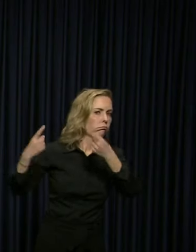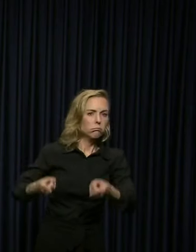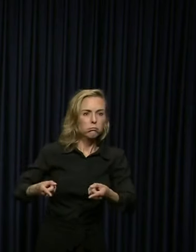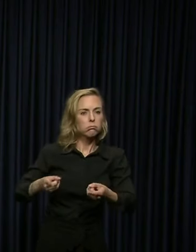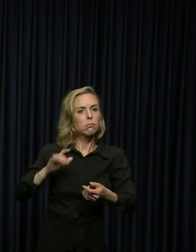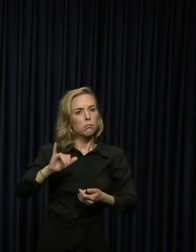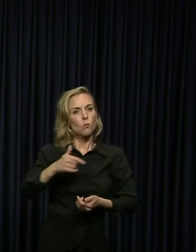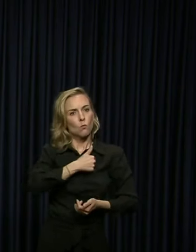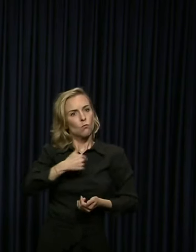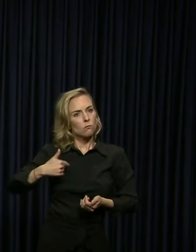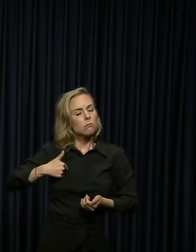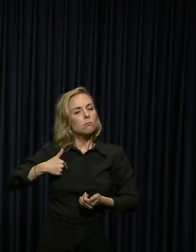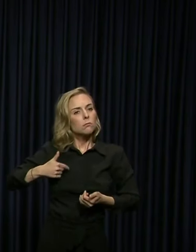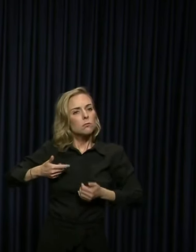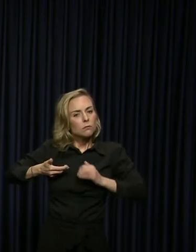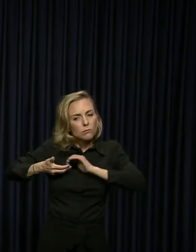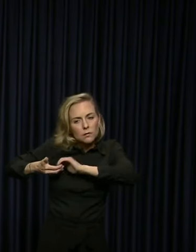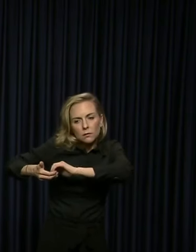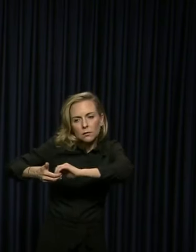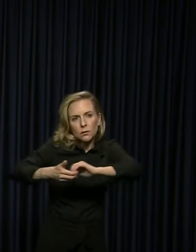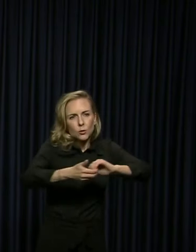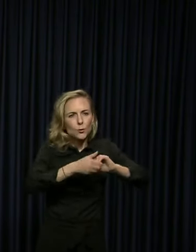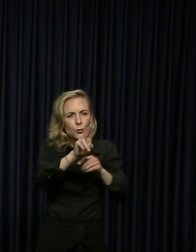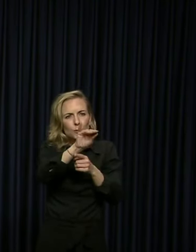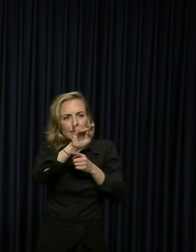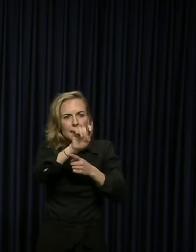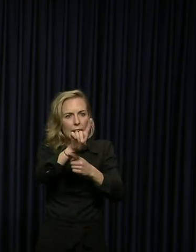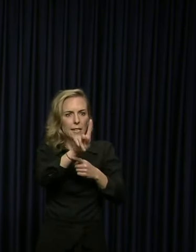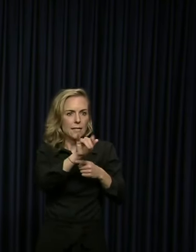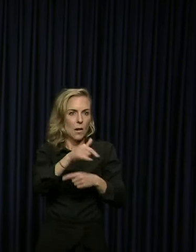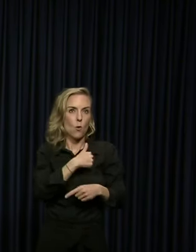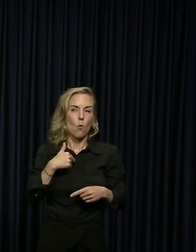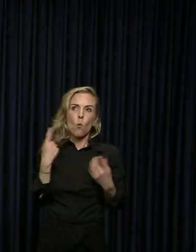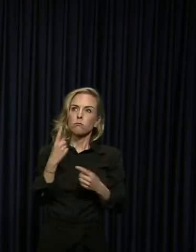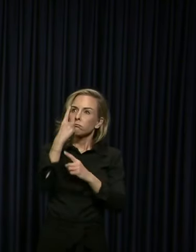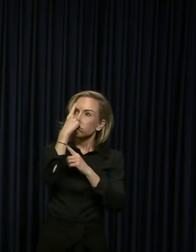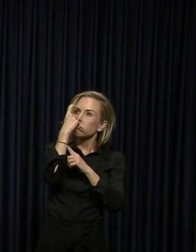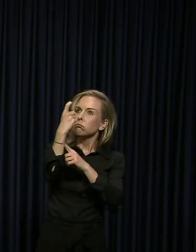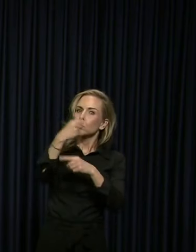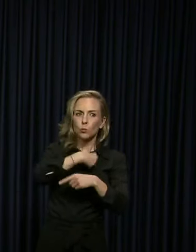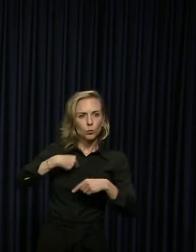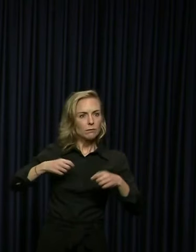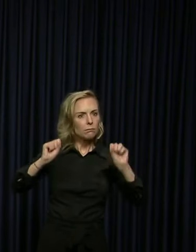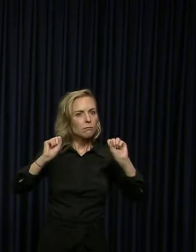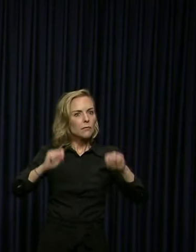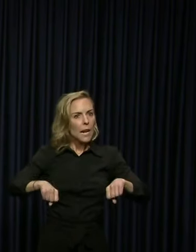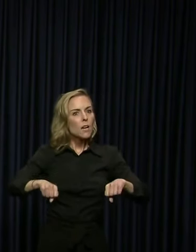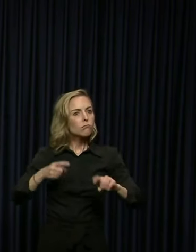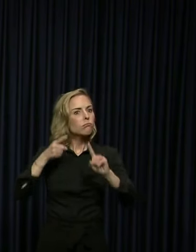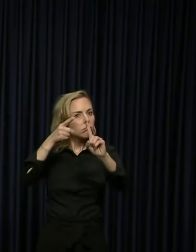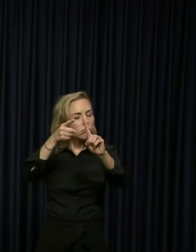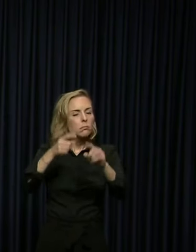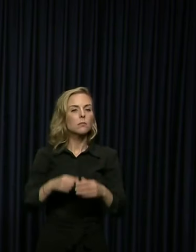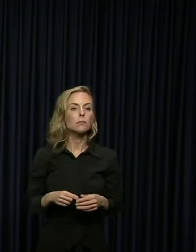JUST MAKE SURE, AGAIN, THAT THAT OR SUPPLIES OR HARDWARE STORE OR